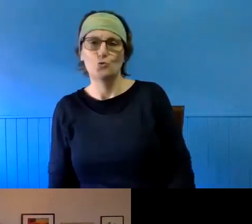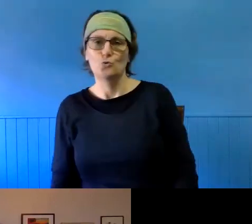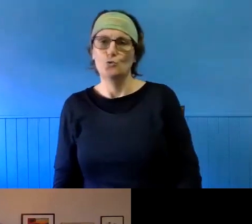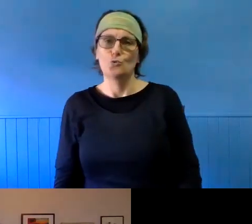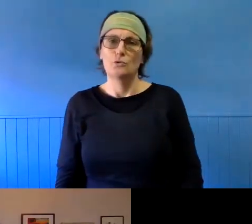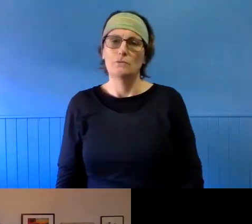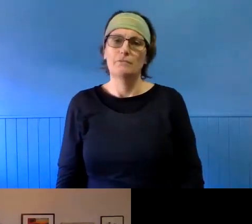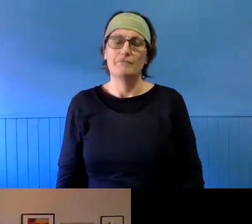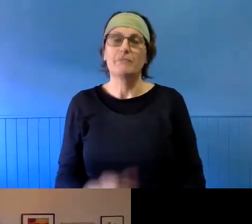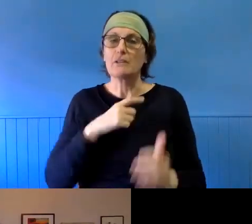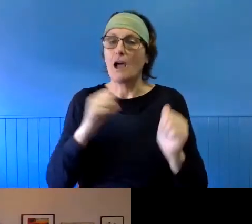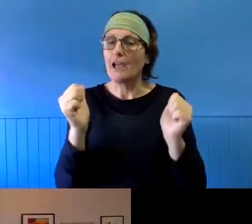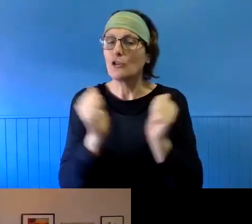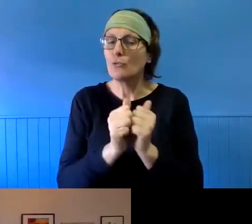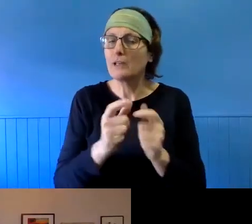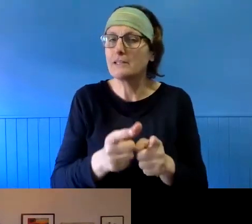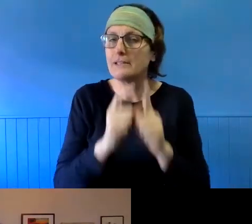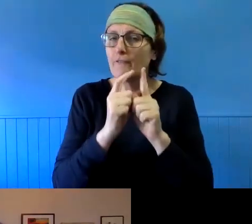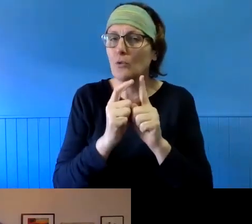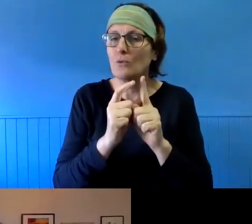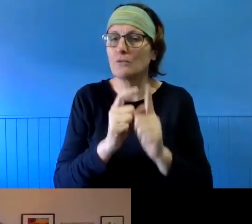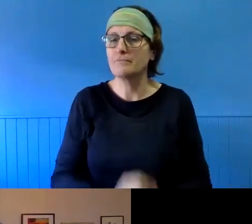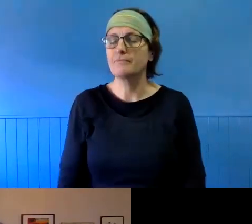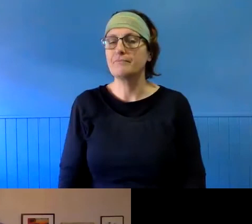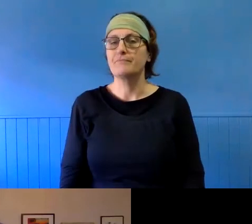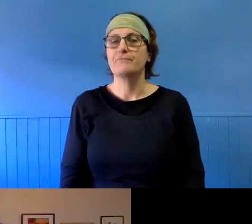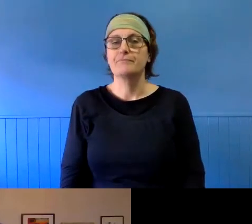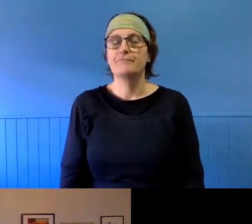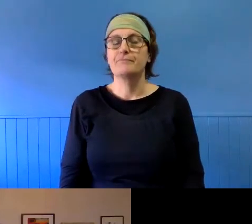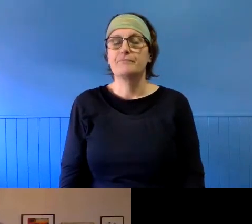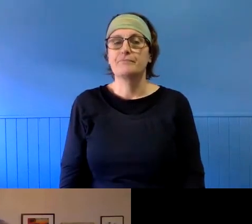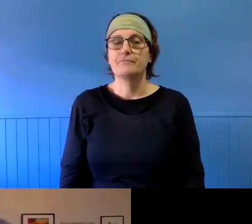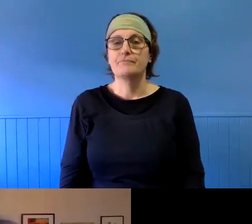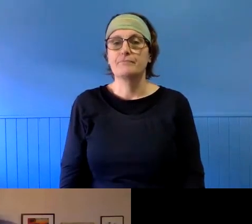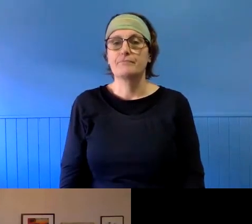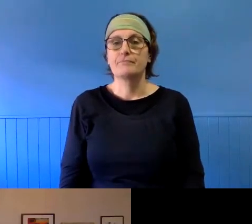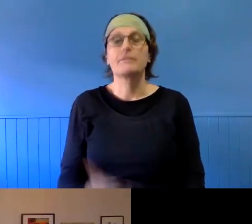it's a very difficult thing to manage the powerbalances in the room.